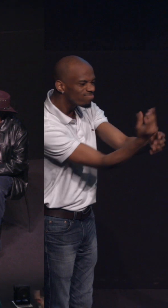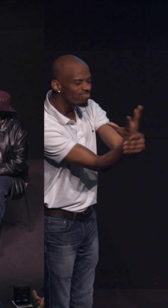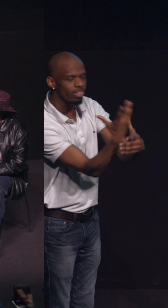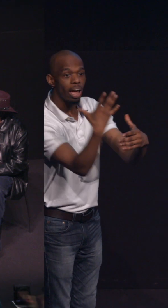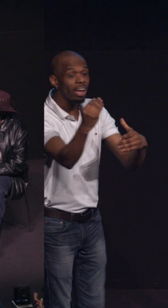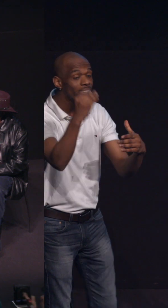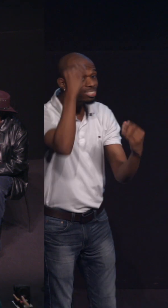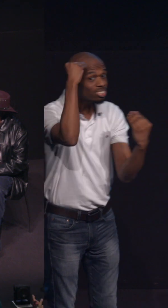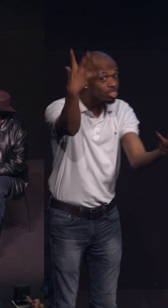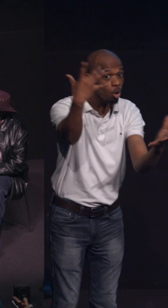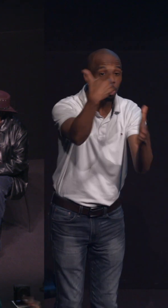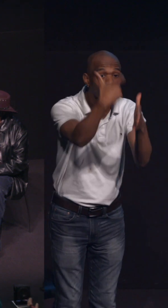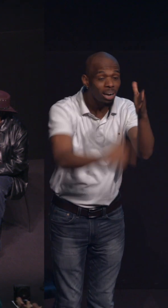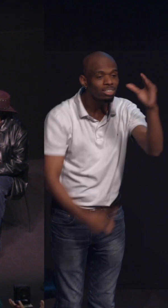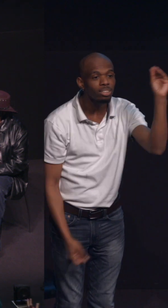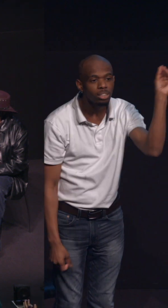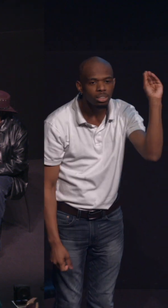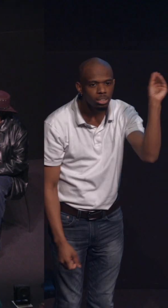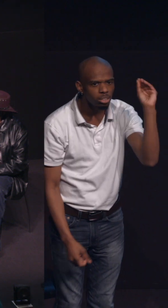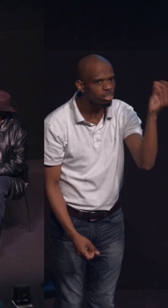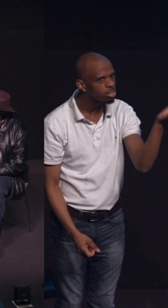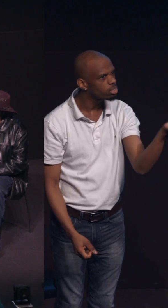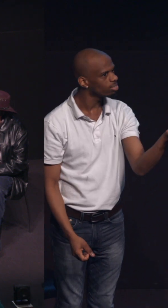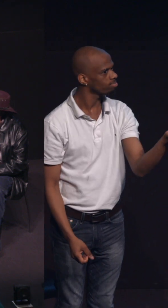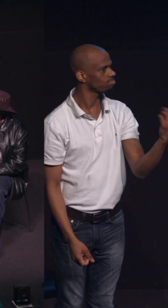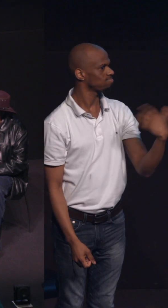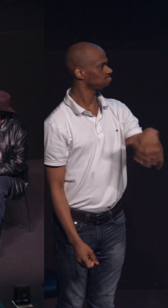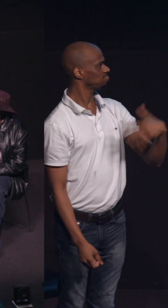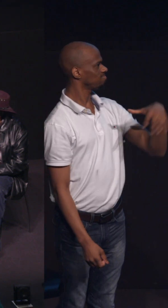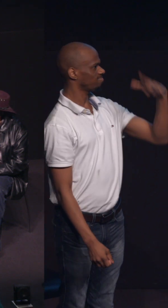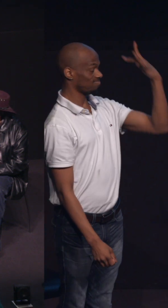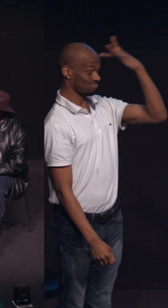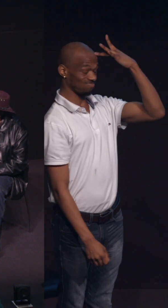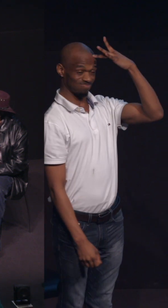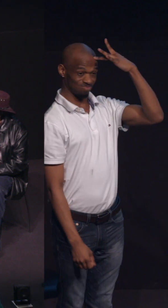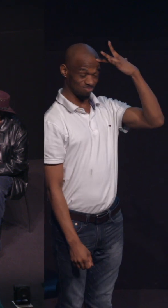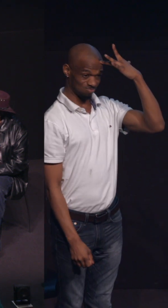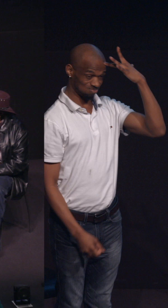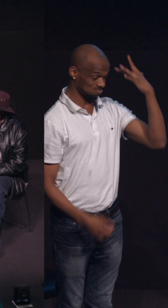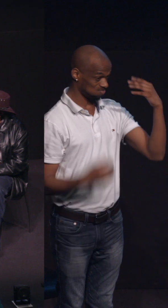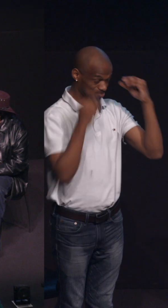you know, when--if you think about the ways that they charge